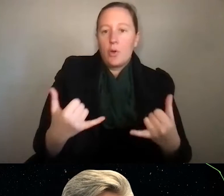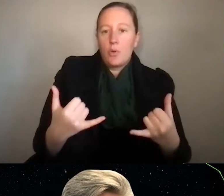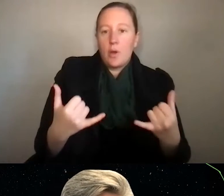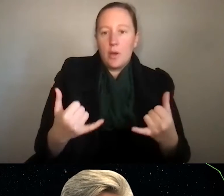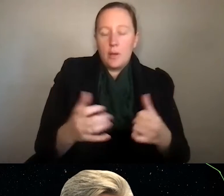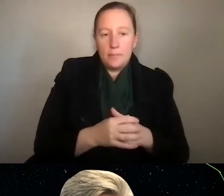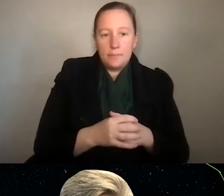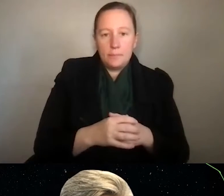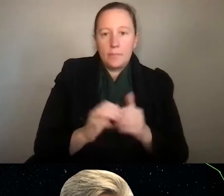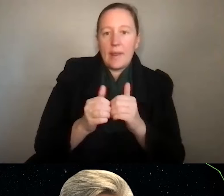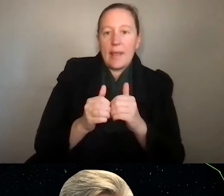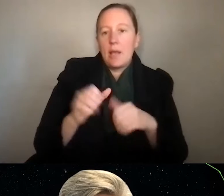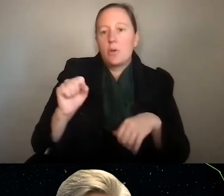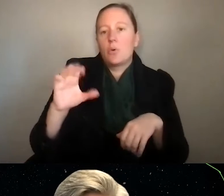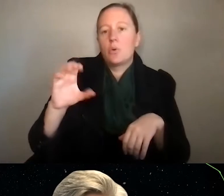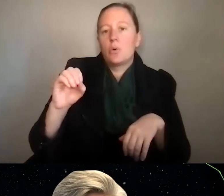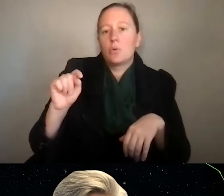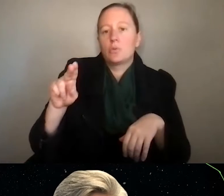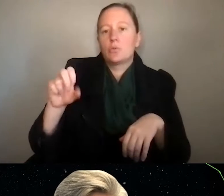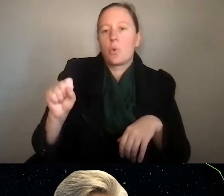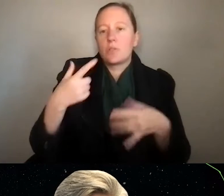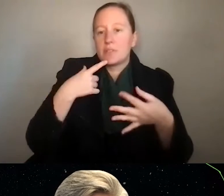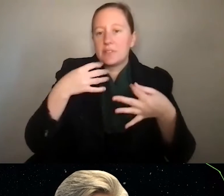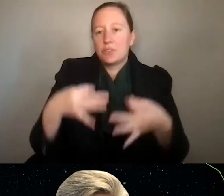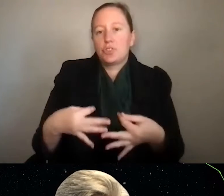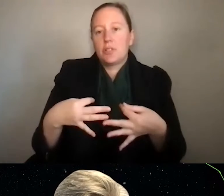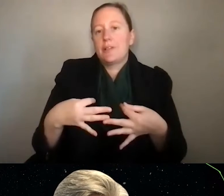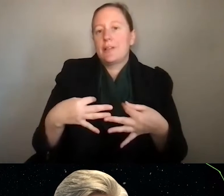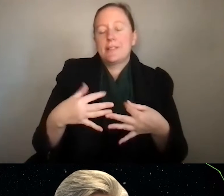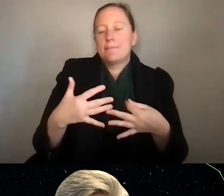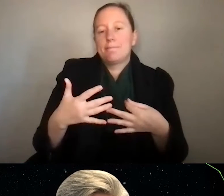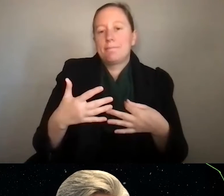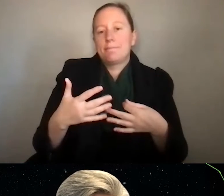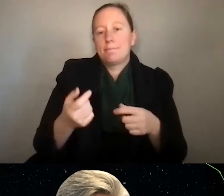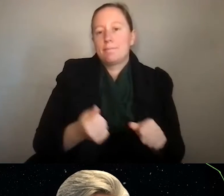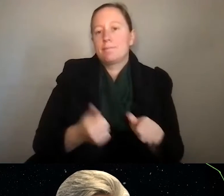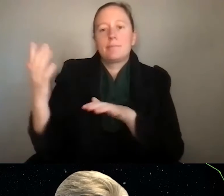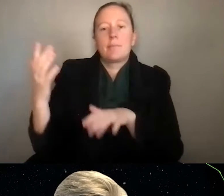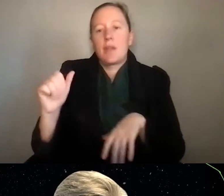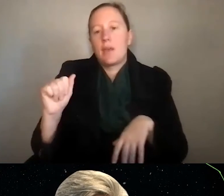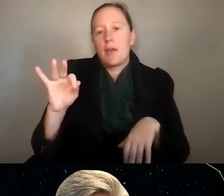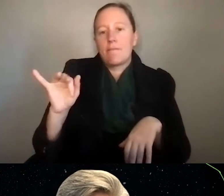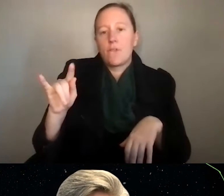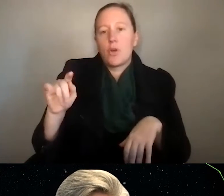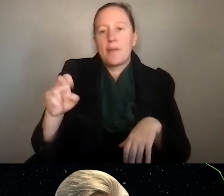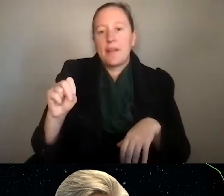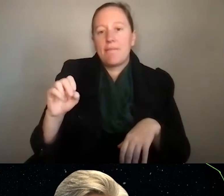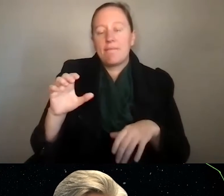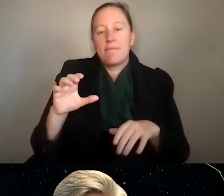How has this summer's scotus decision striking down affirmative action at admissions impacted